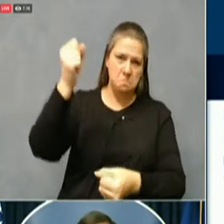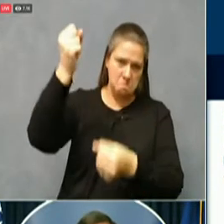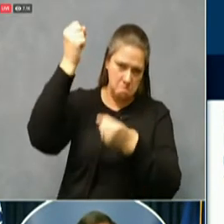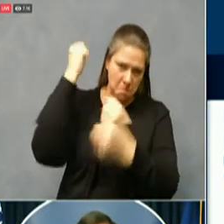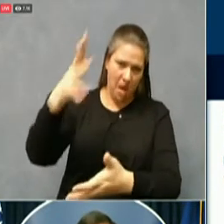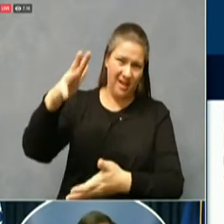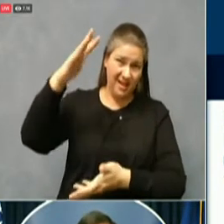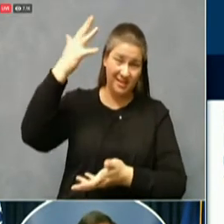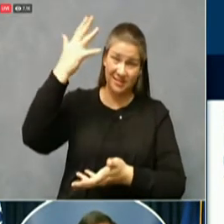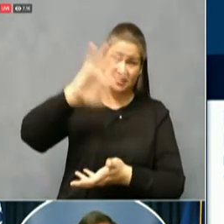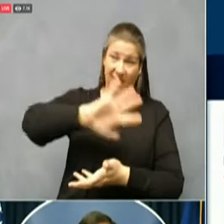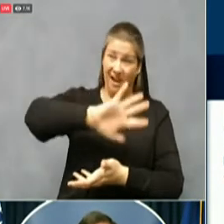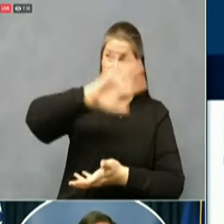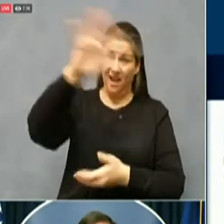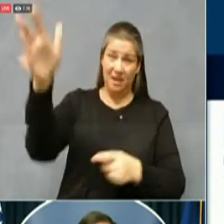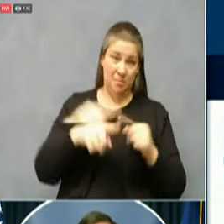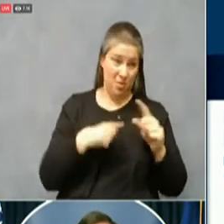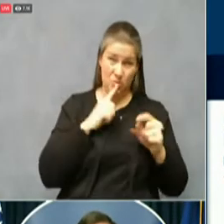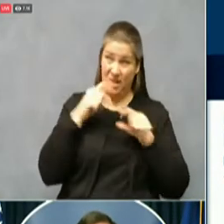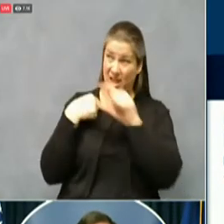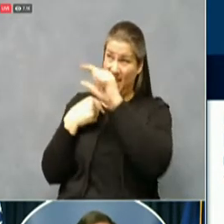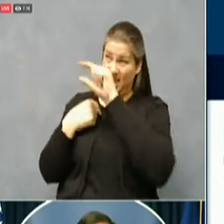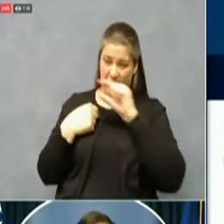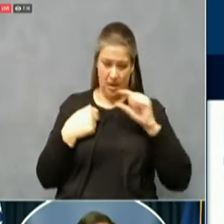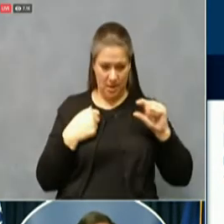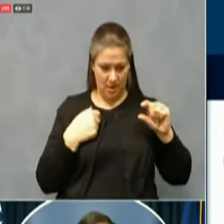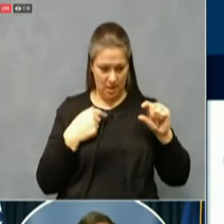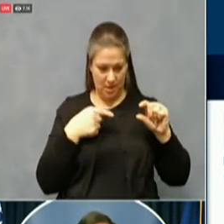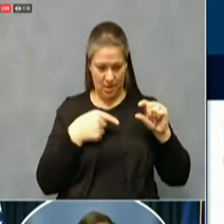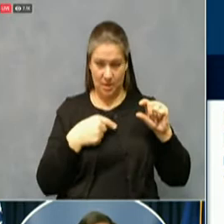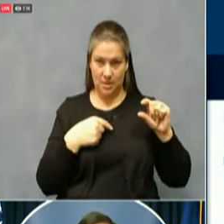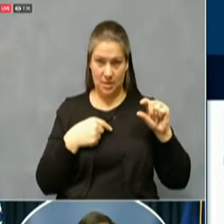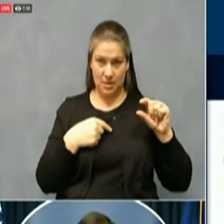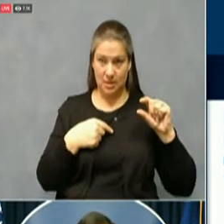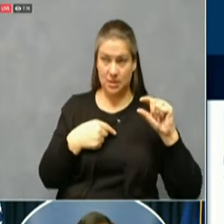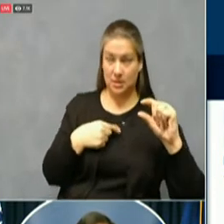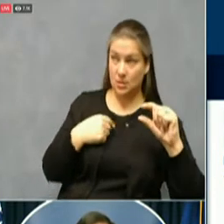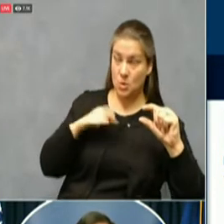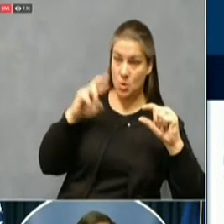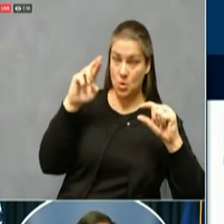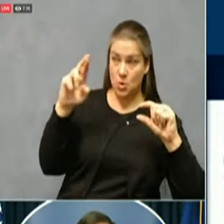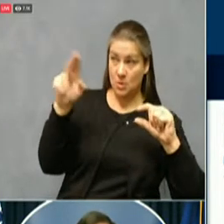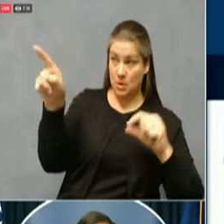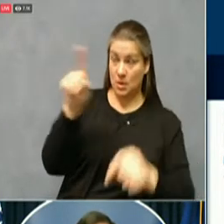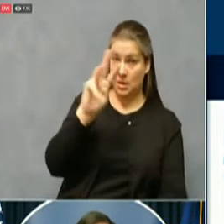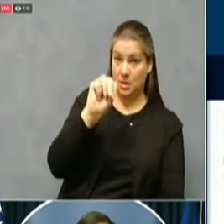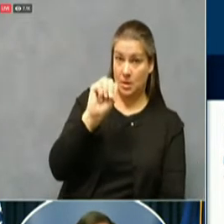received them. We hope that Madonna has their 70 odd 1000 doses, which is a